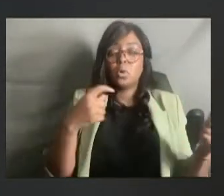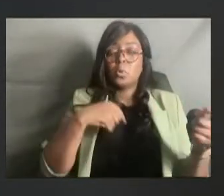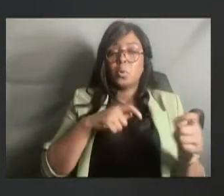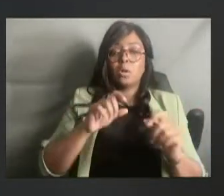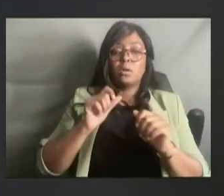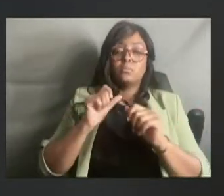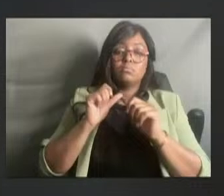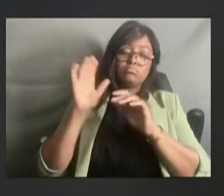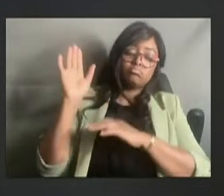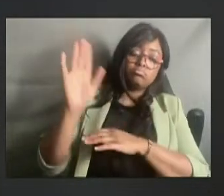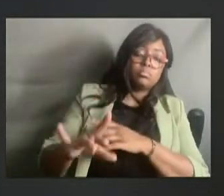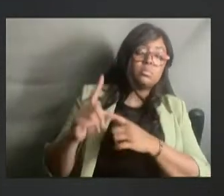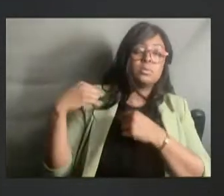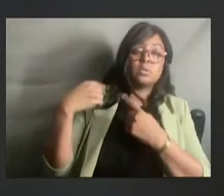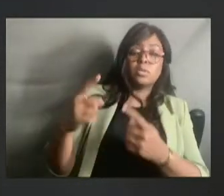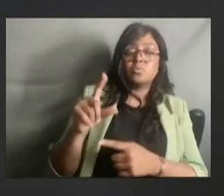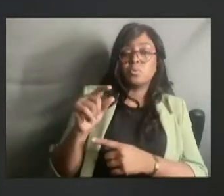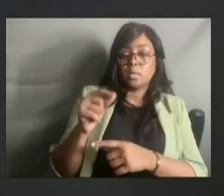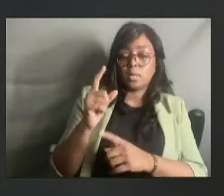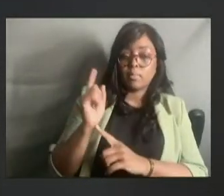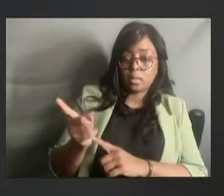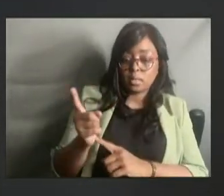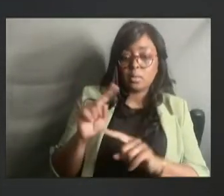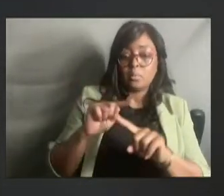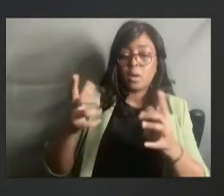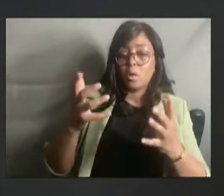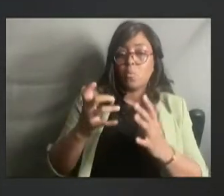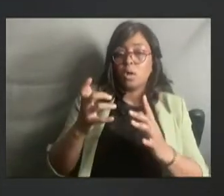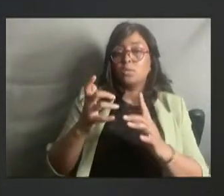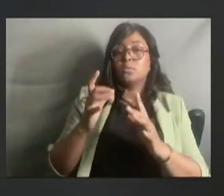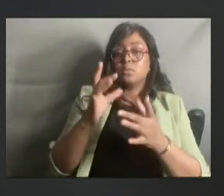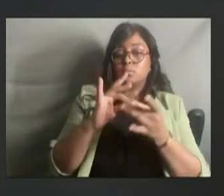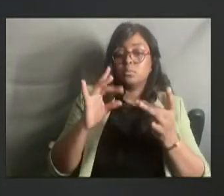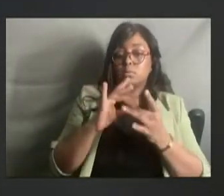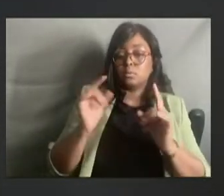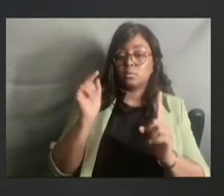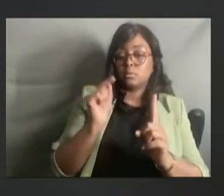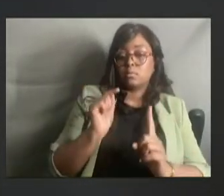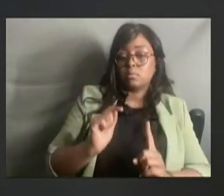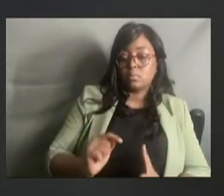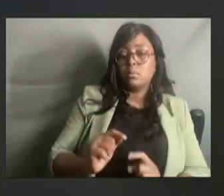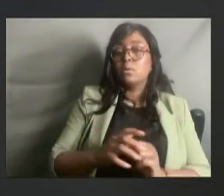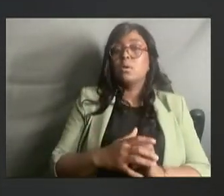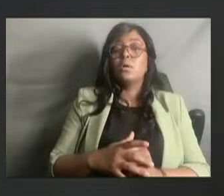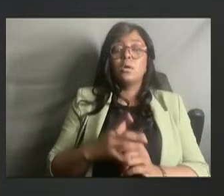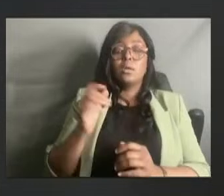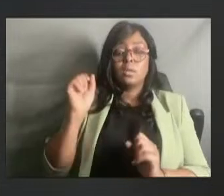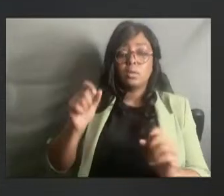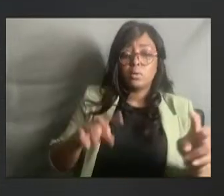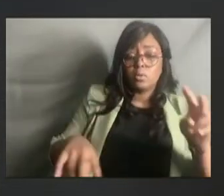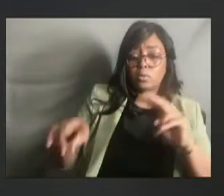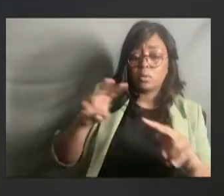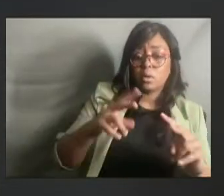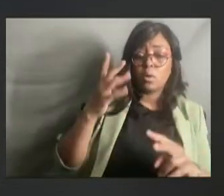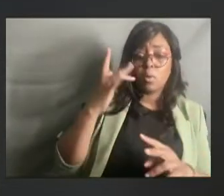for about 15 minutes, but I do want to hit the last few that are that are in here right now.